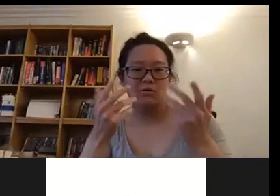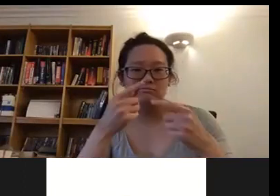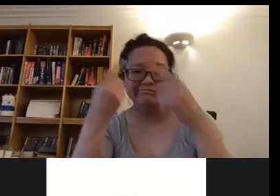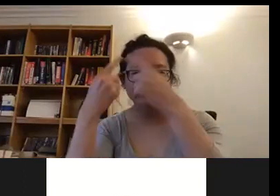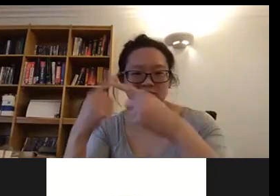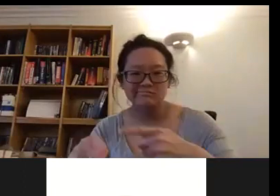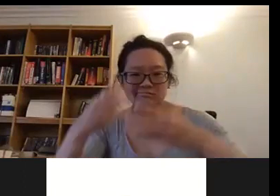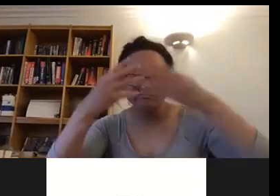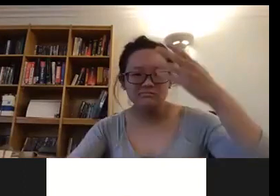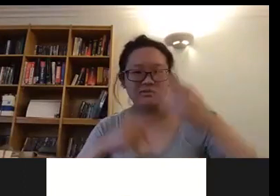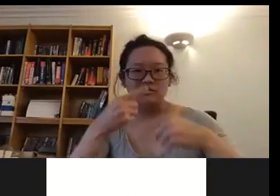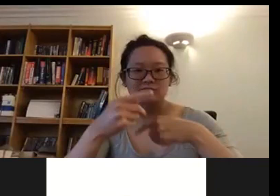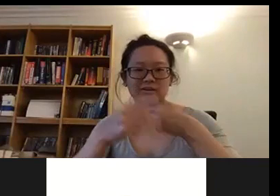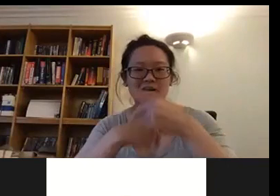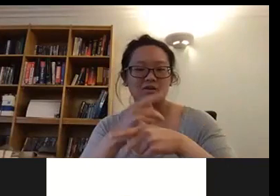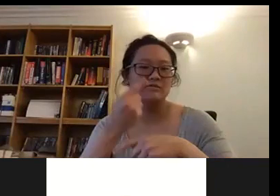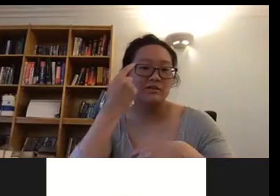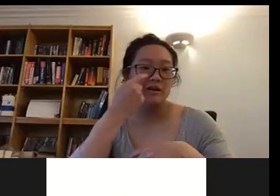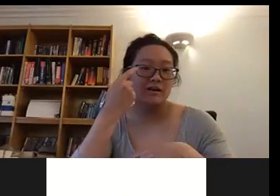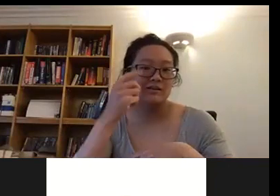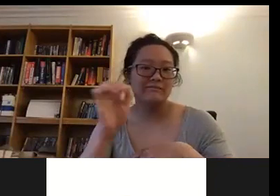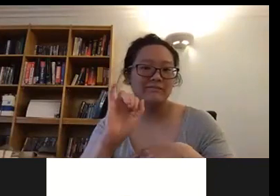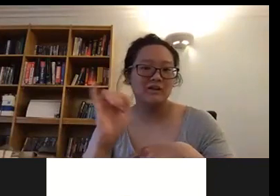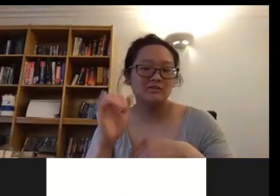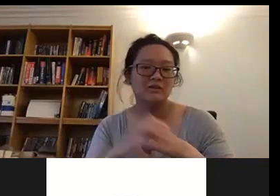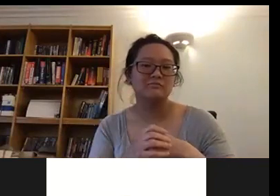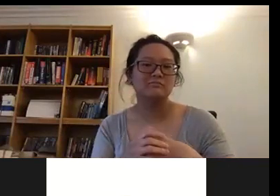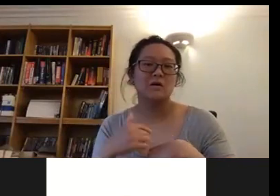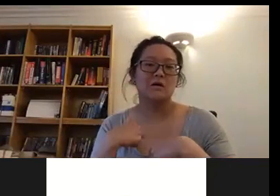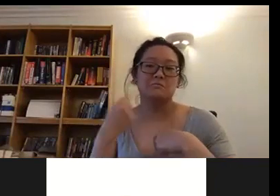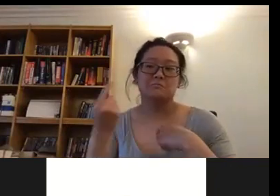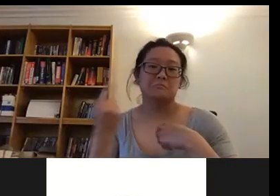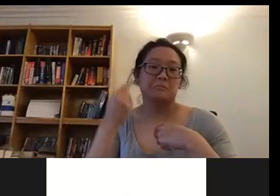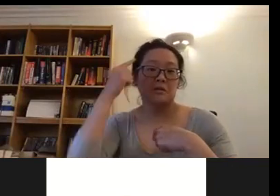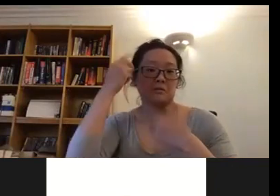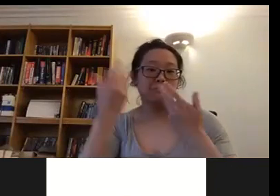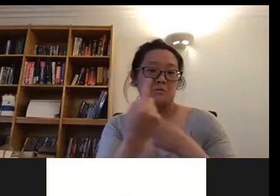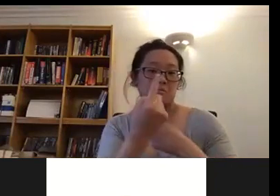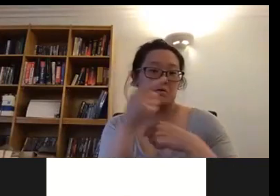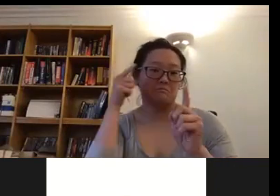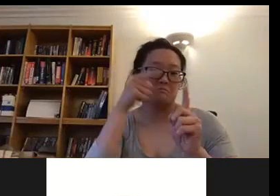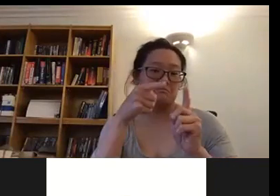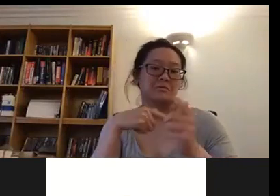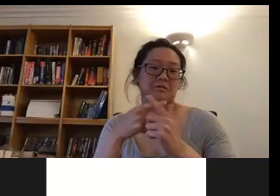And I had to go online and figure out this was an eye infection.